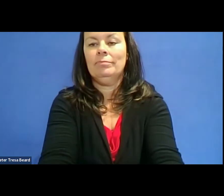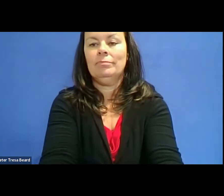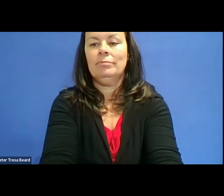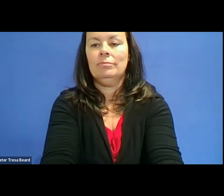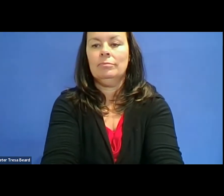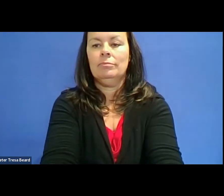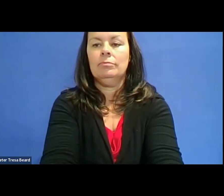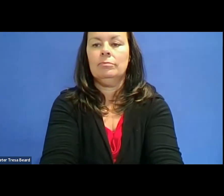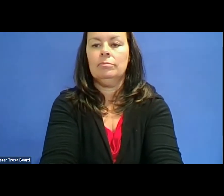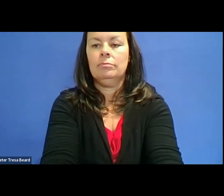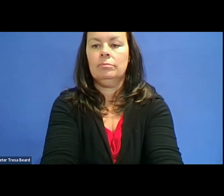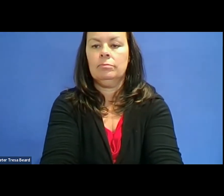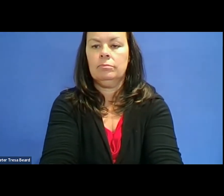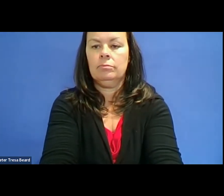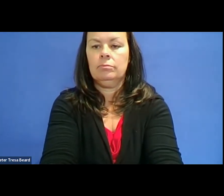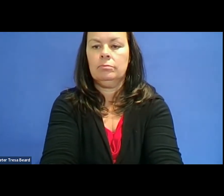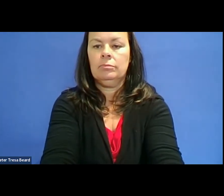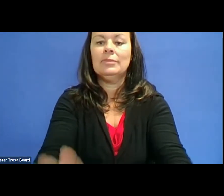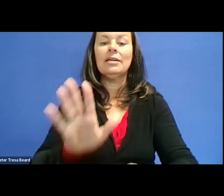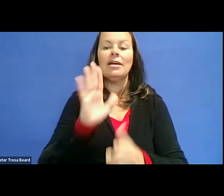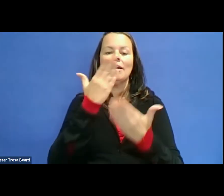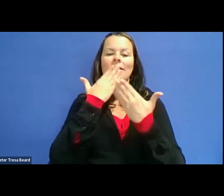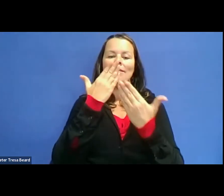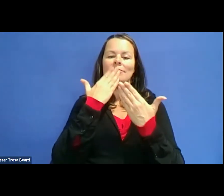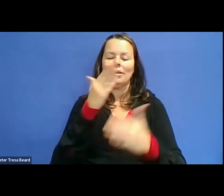Before we begin, I would like to point out that down below,